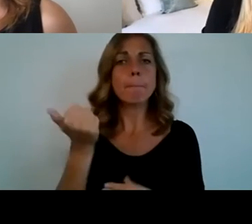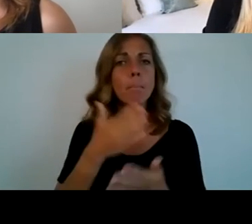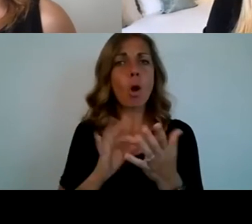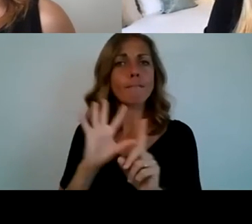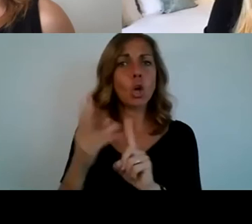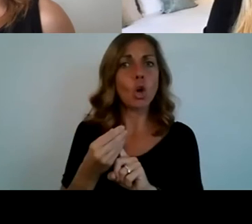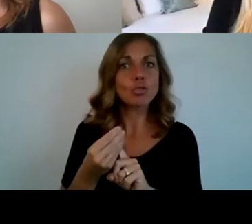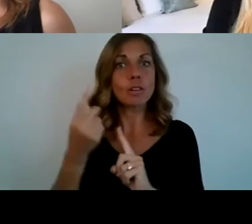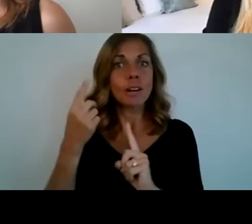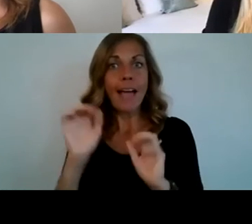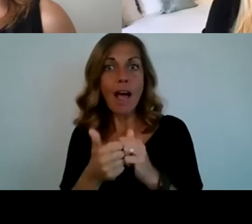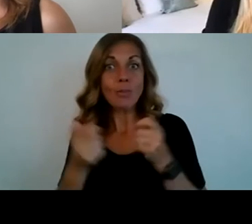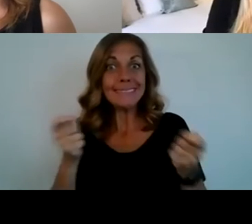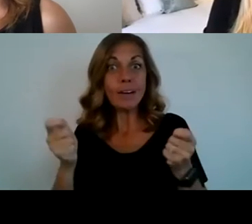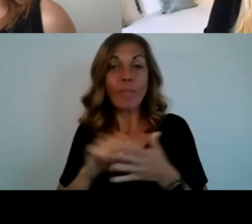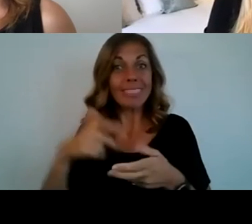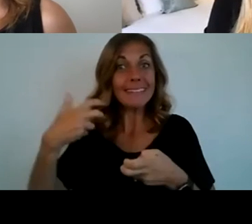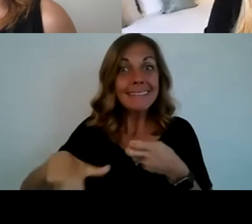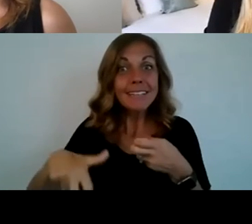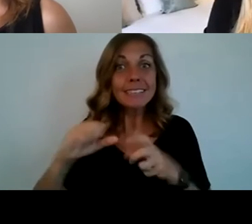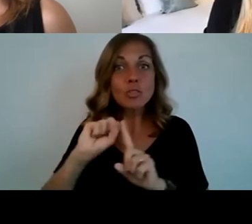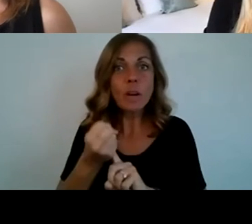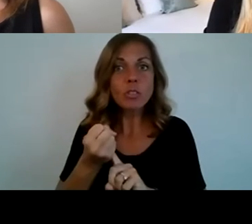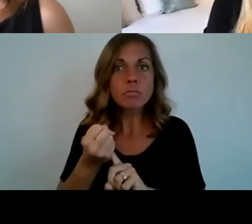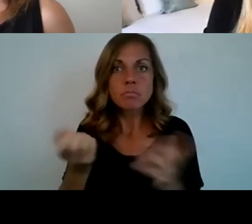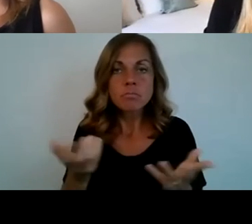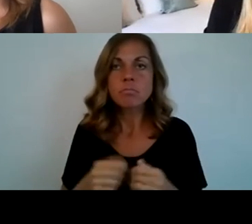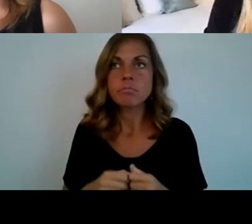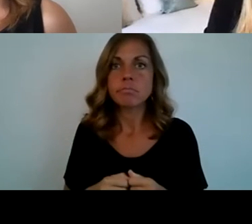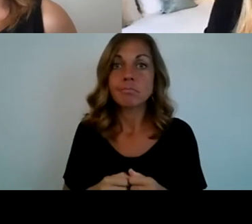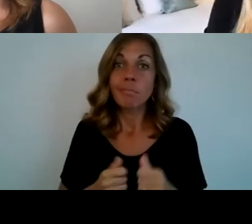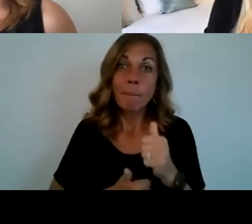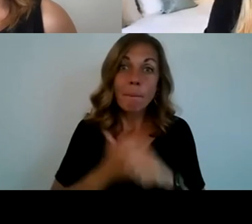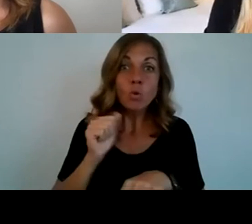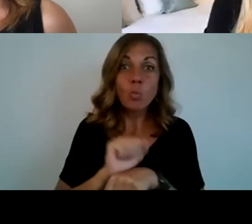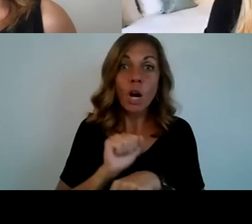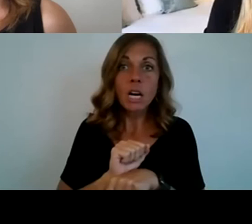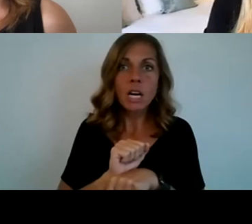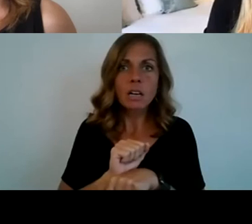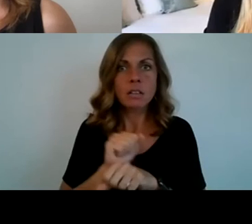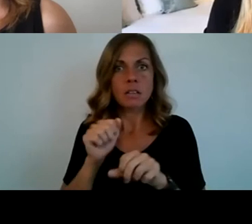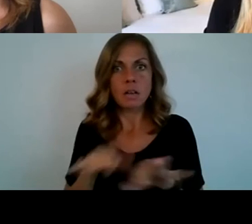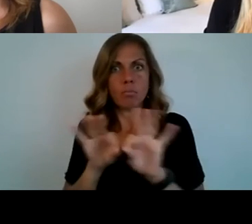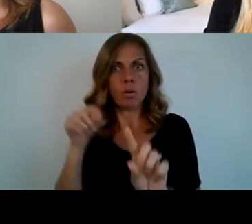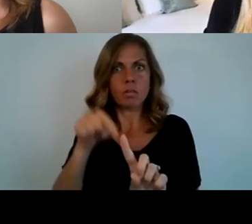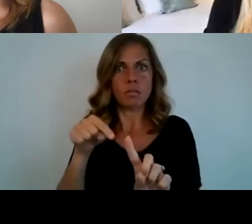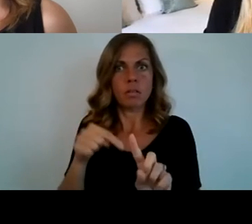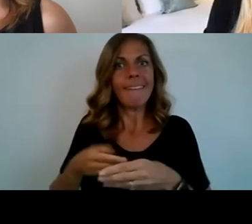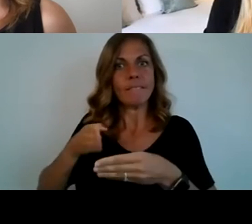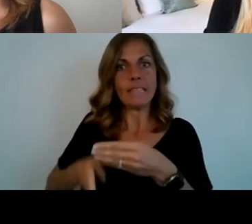situation is the fact that most work really just needs to get done in a good way. Not